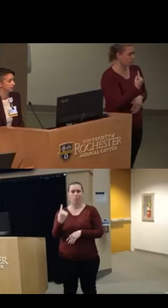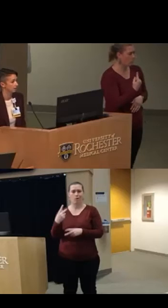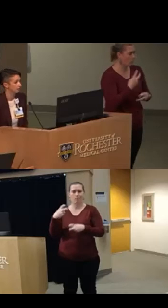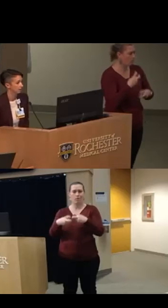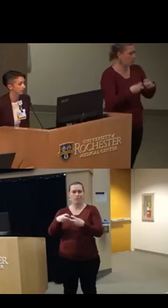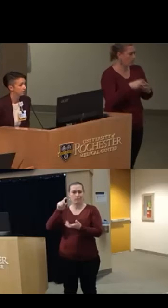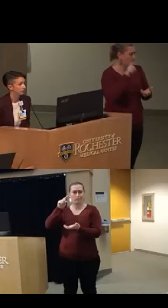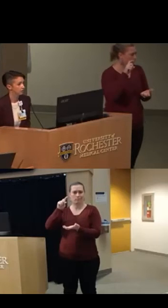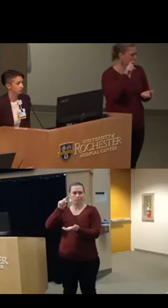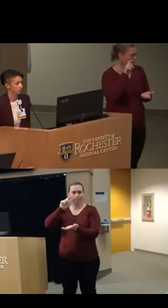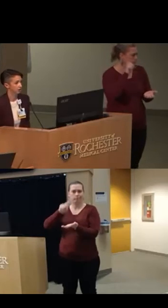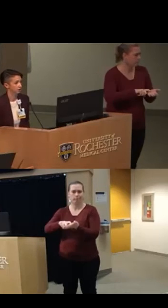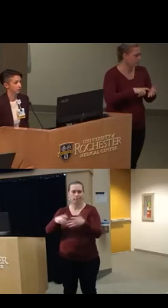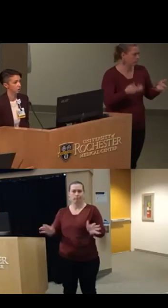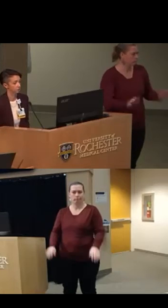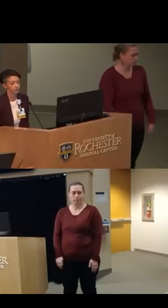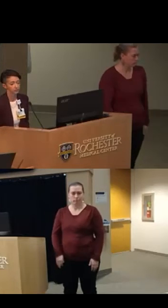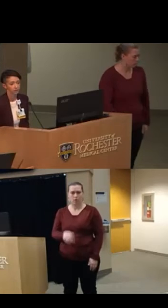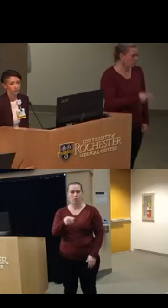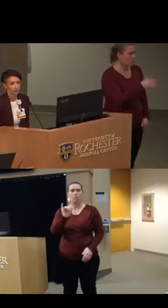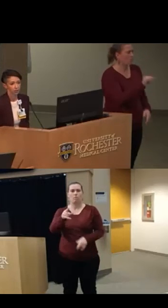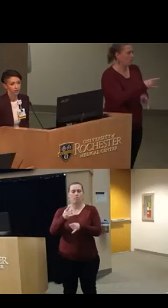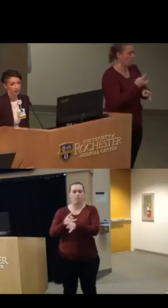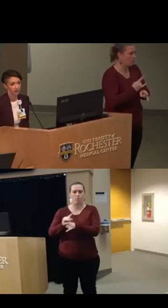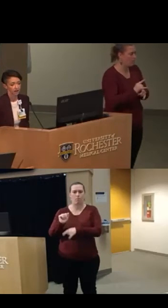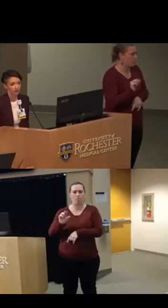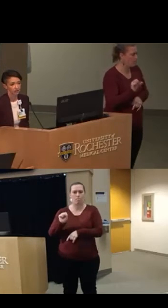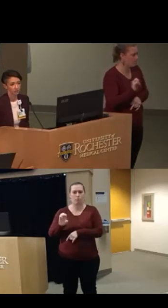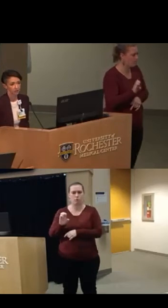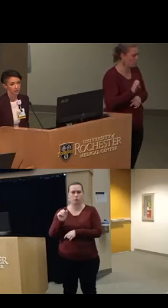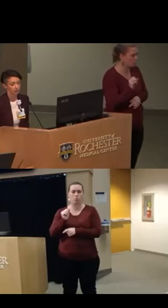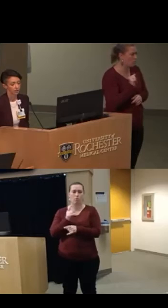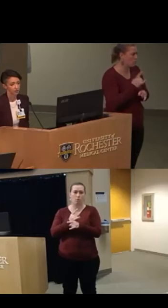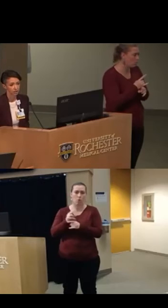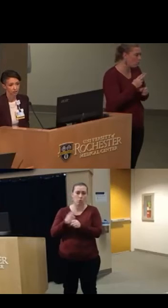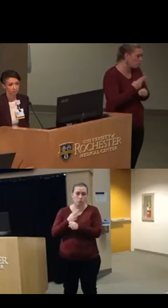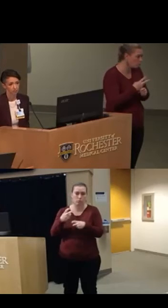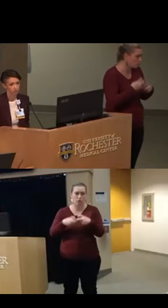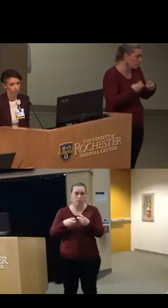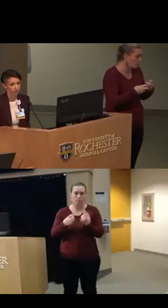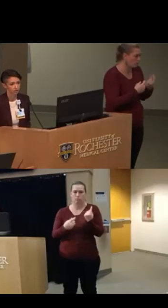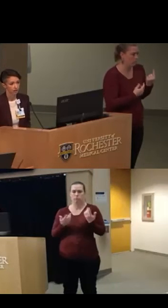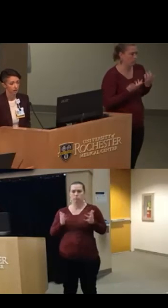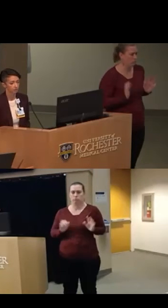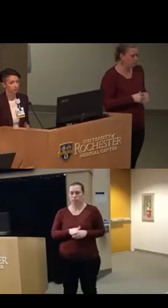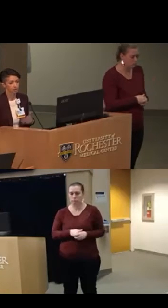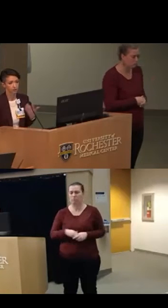alcohol use challenges in the workplace we are doing intervention promotion of various